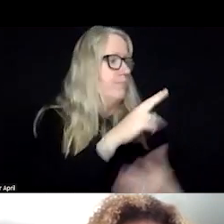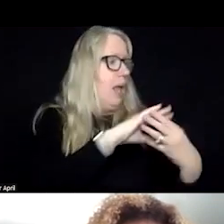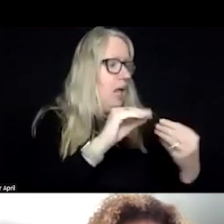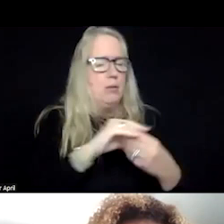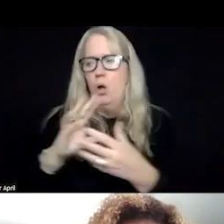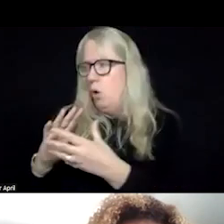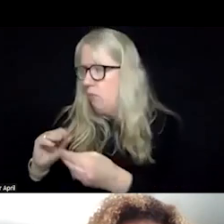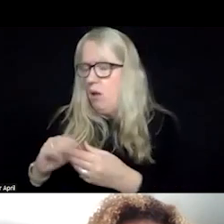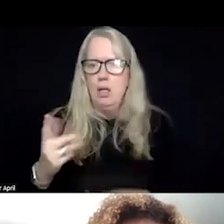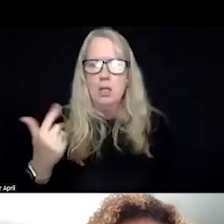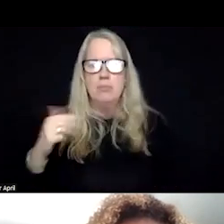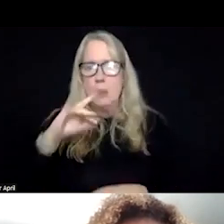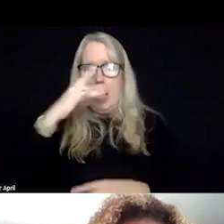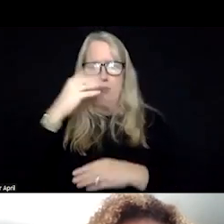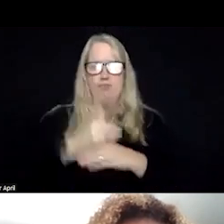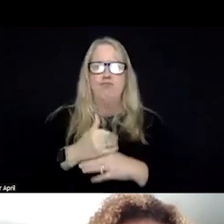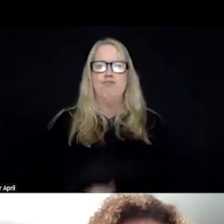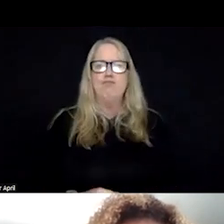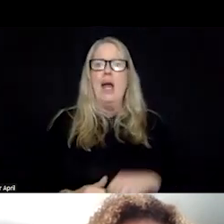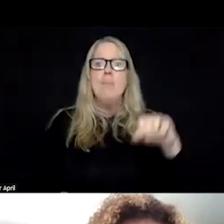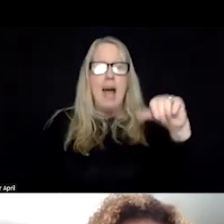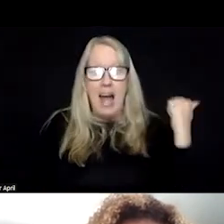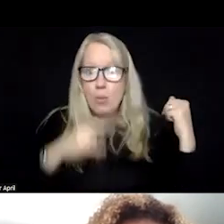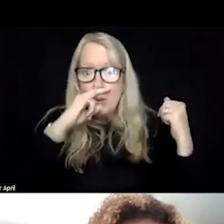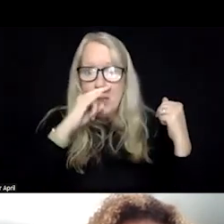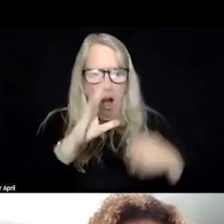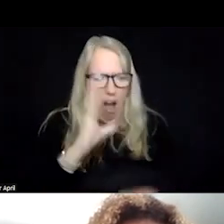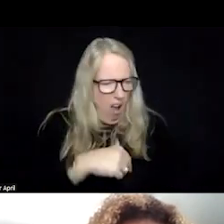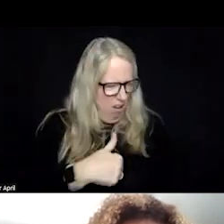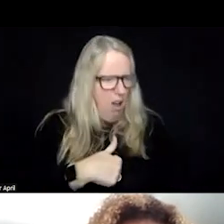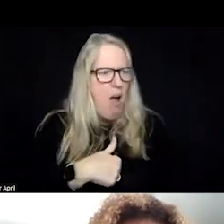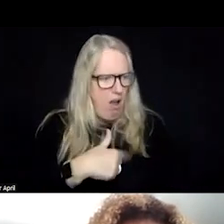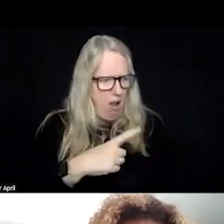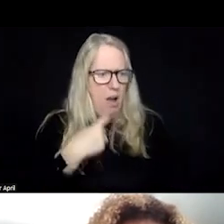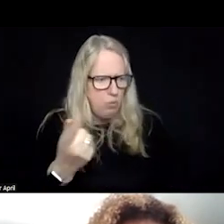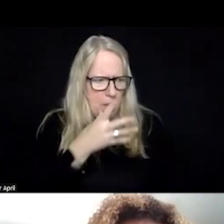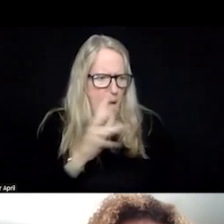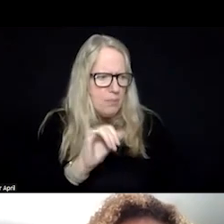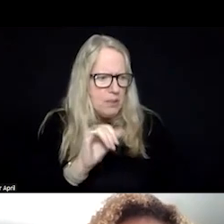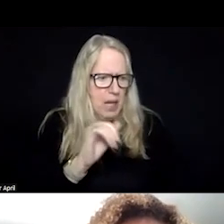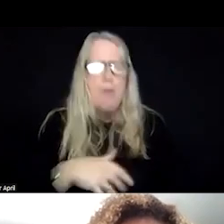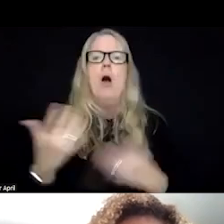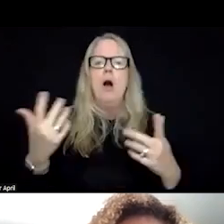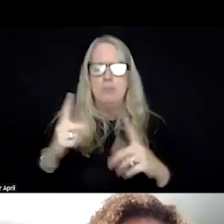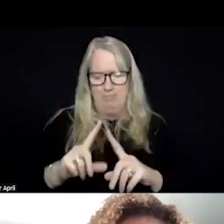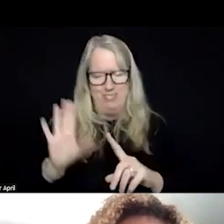KIDS SHUT DOWN, BUT IF ONE OF THE KIDS SAY THAT IS THE THING THAT I TALK TO MY MOM ABOUT, THAT IS A DIFFERENT WAY. THAT IS THE